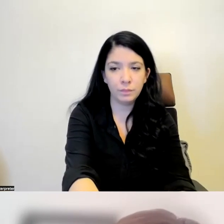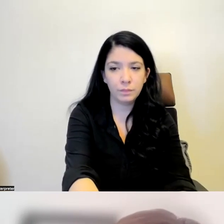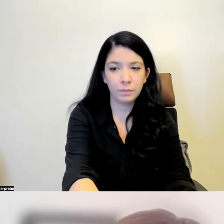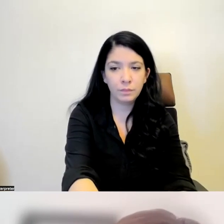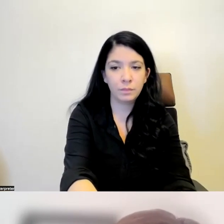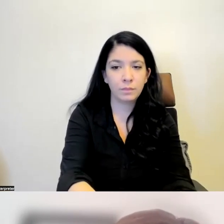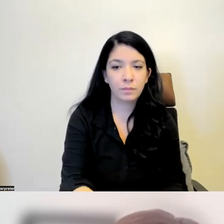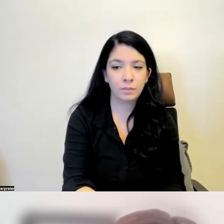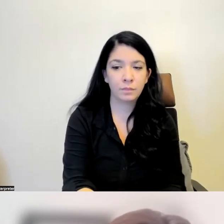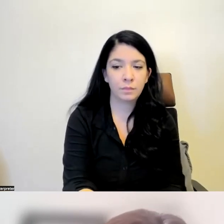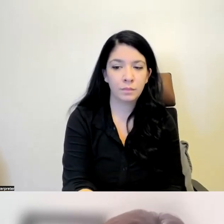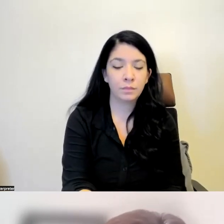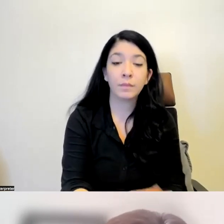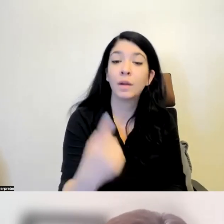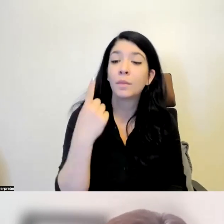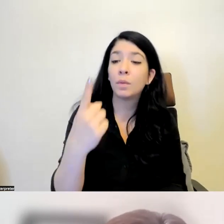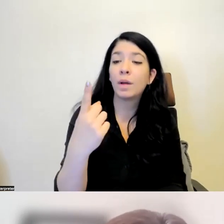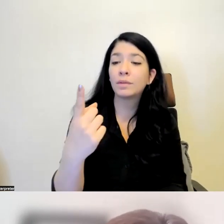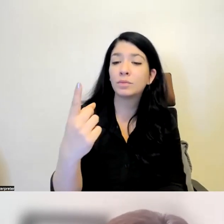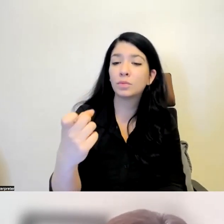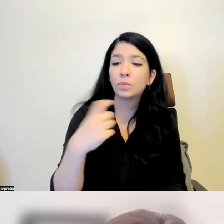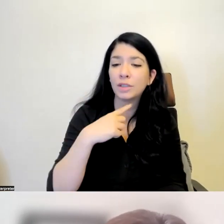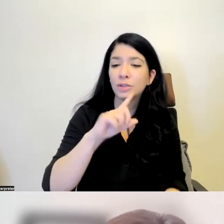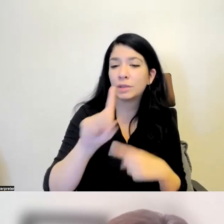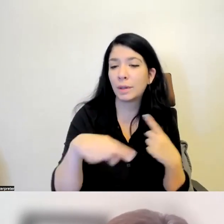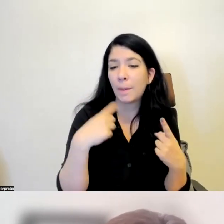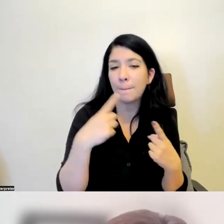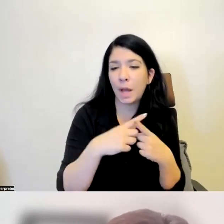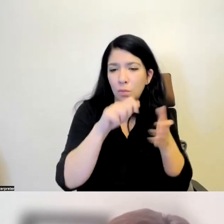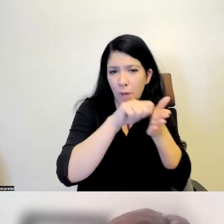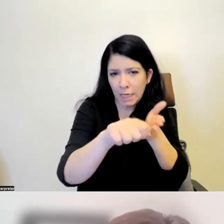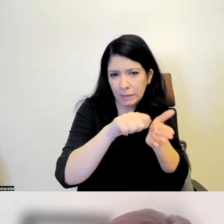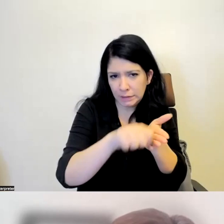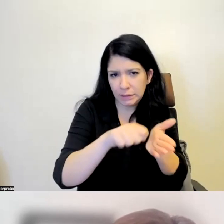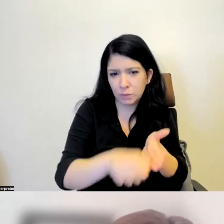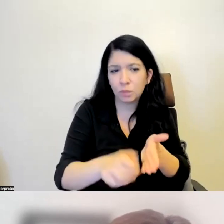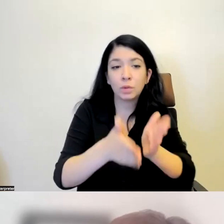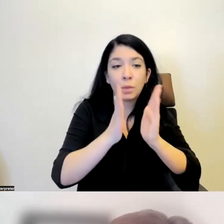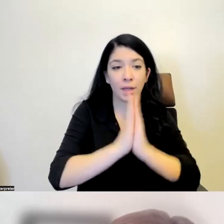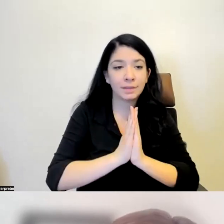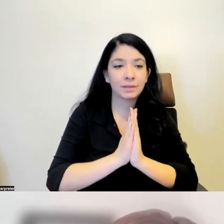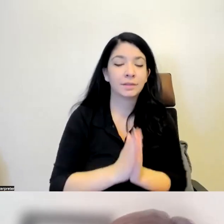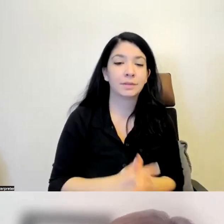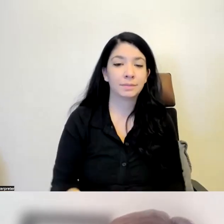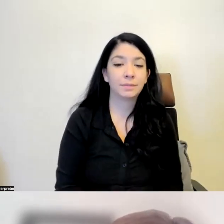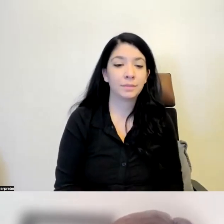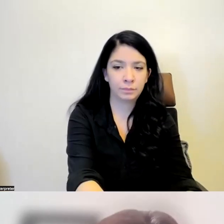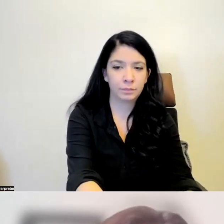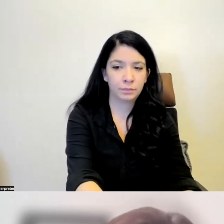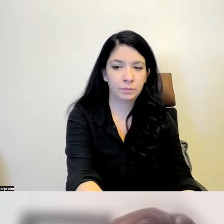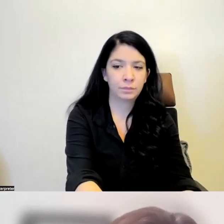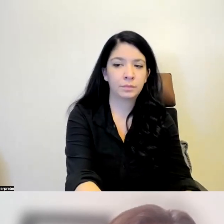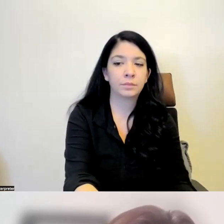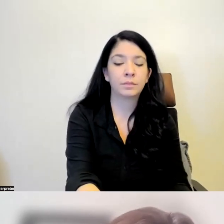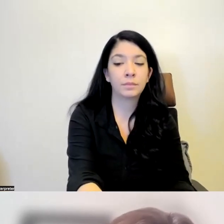around requests in writing. And that a lot of healthcare settings -- sorry. Patient saying that,